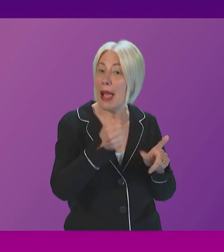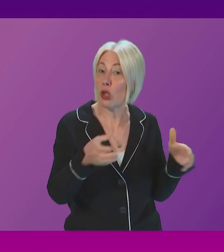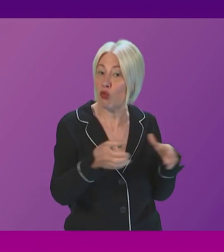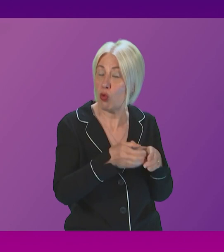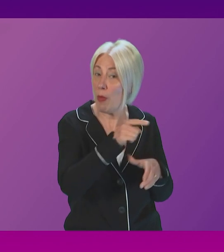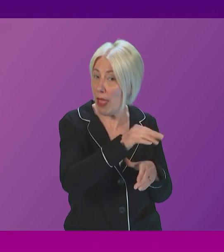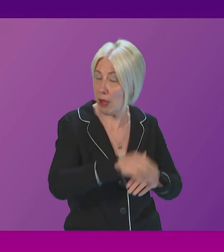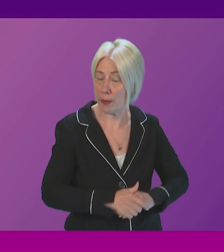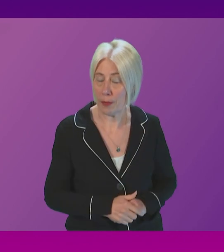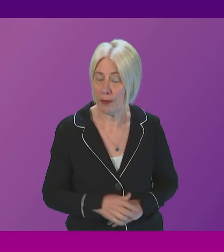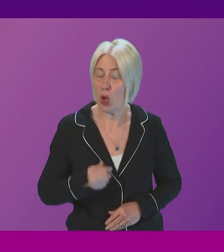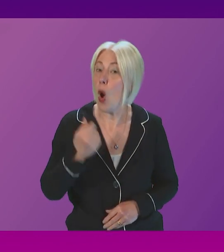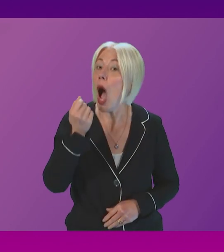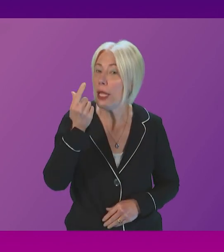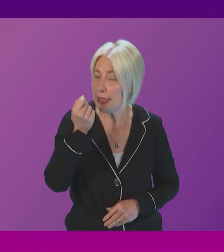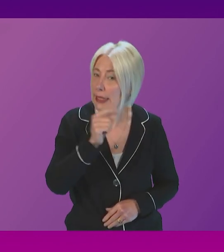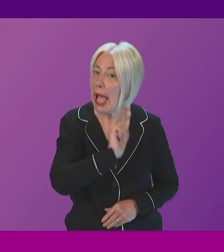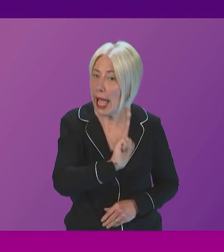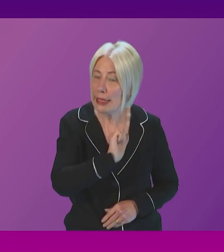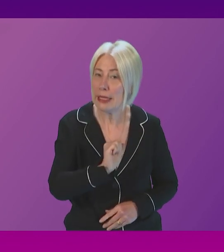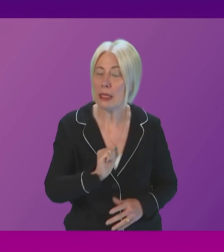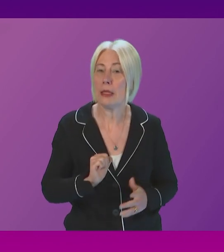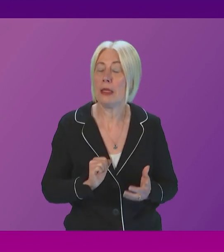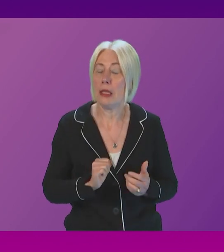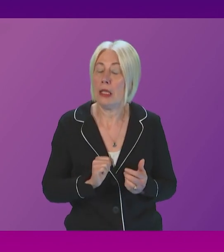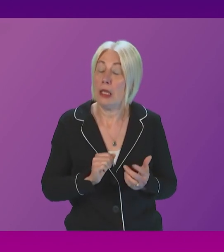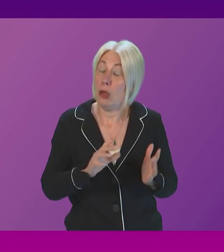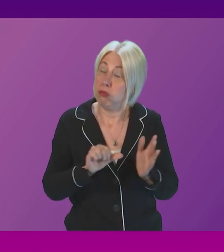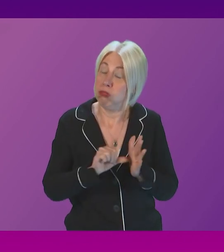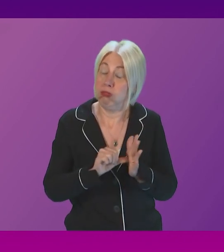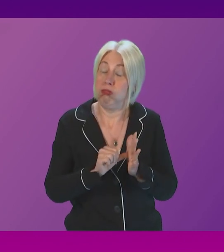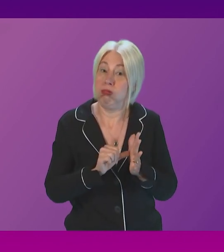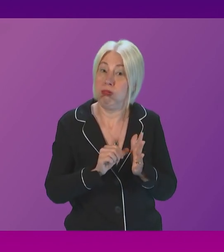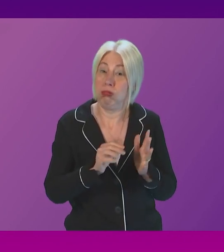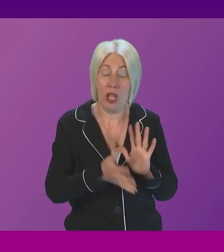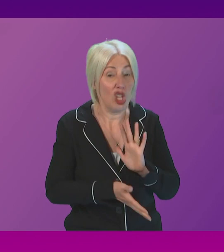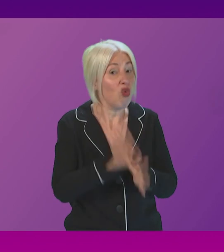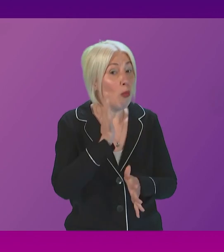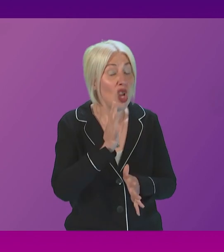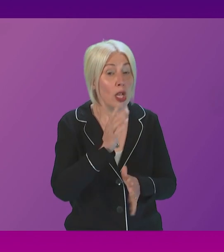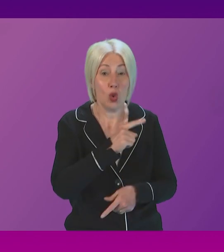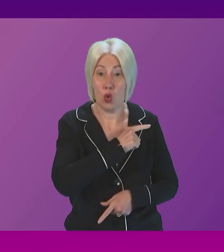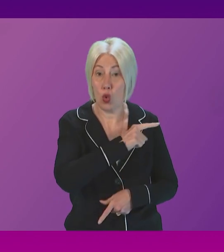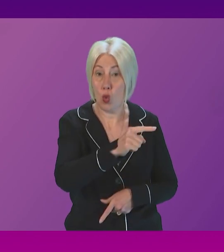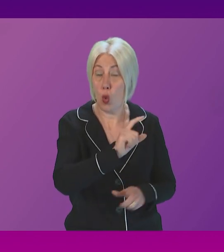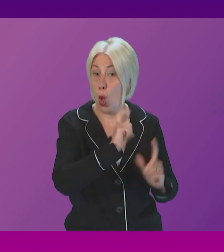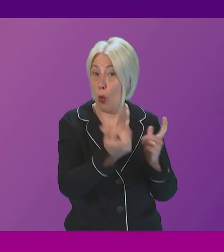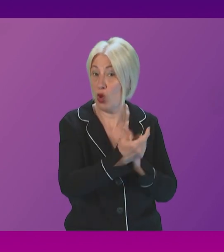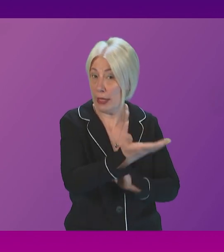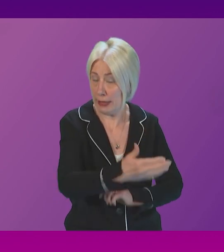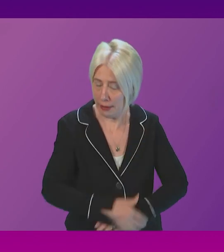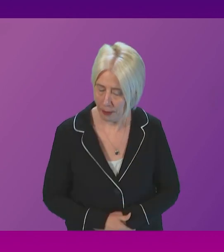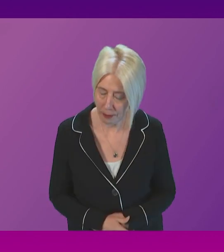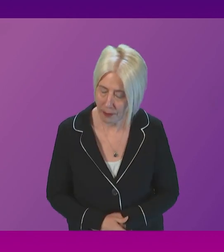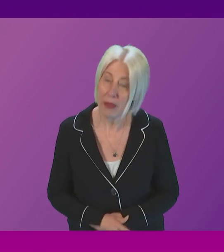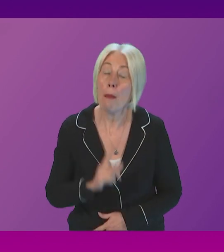so we understand the level and degree of disruption to the community that is taking place.